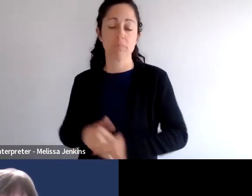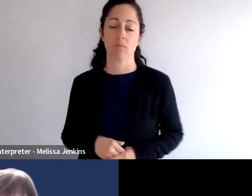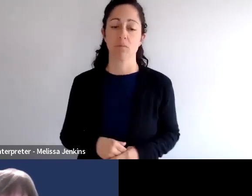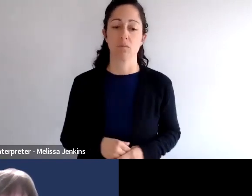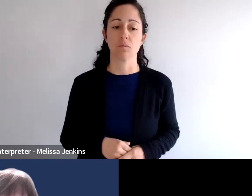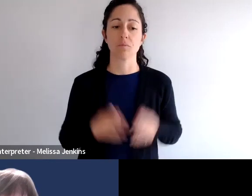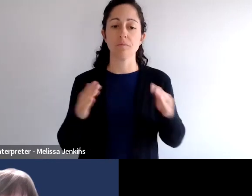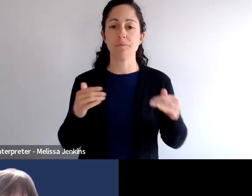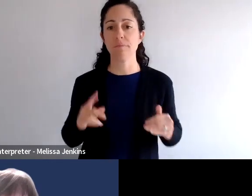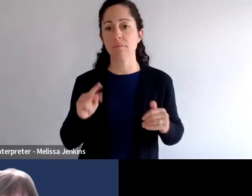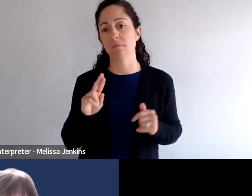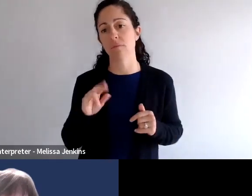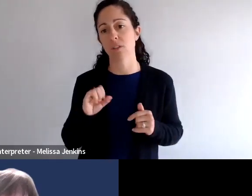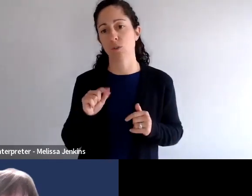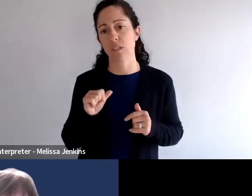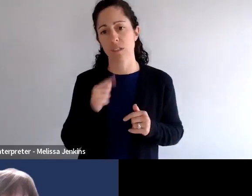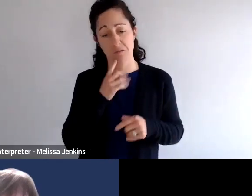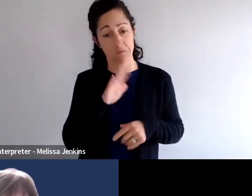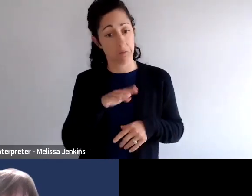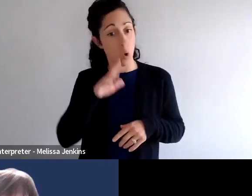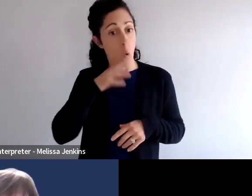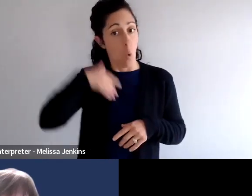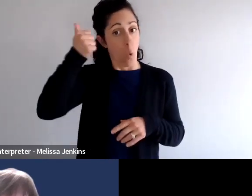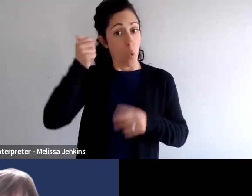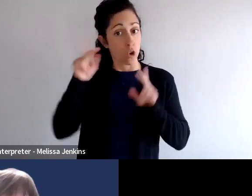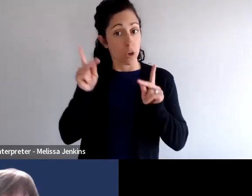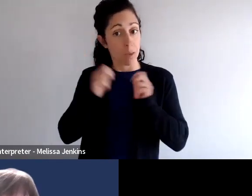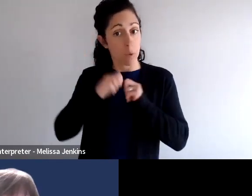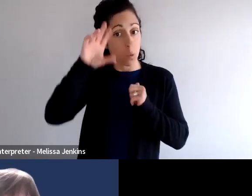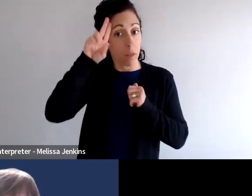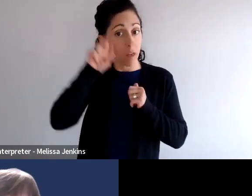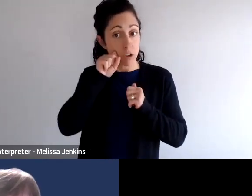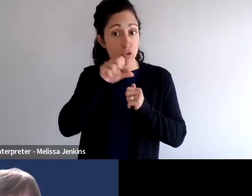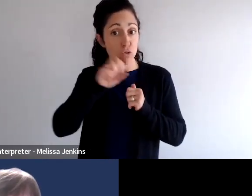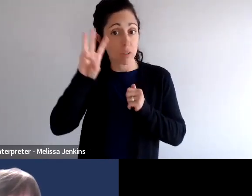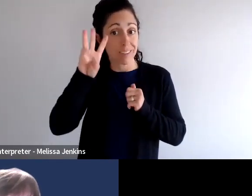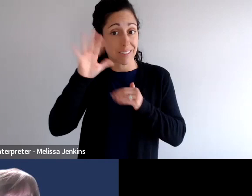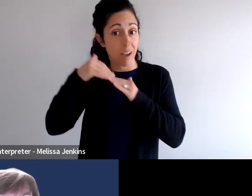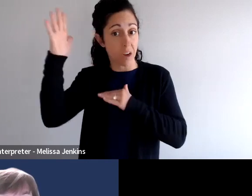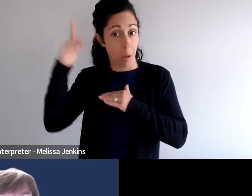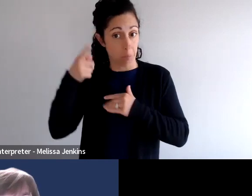this would be beneficial for older people with Usher syndrome like age 65 and above? Megan: I think